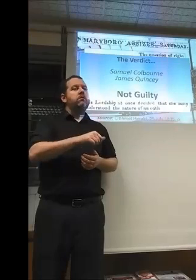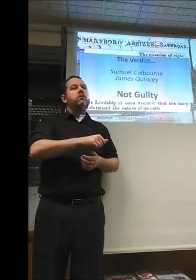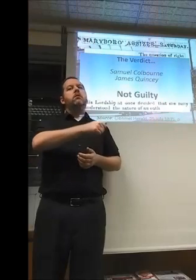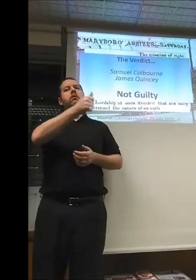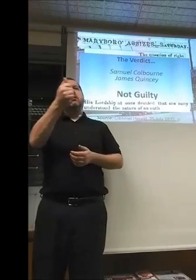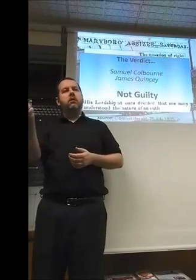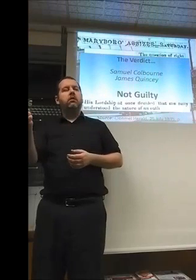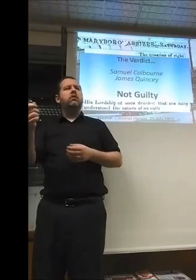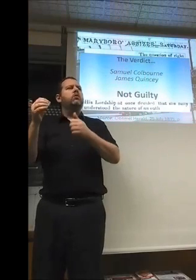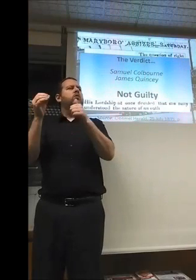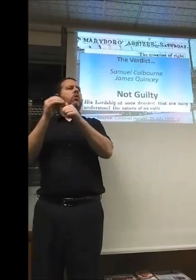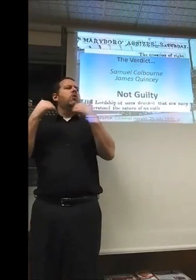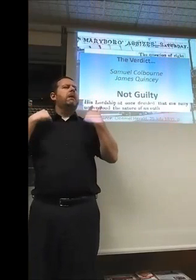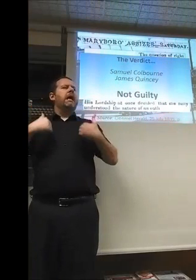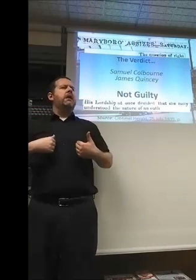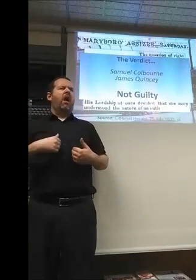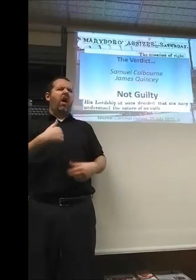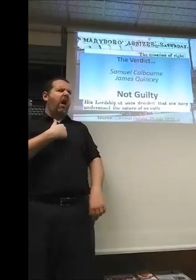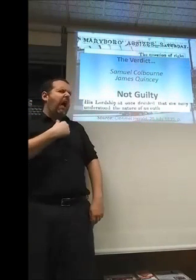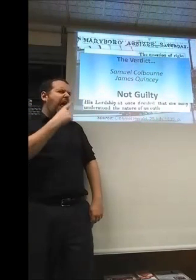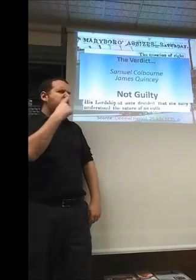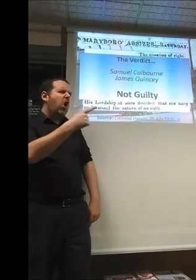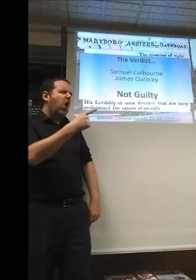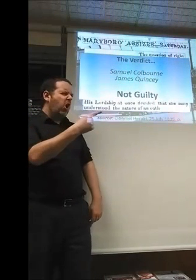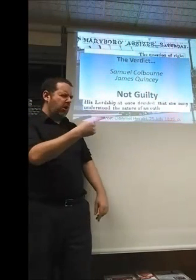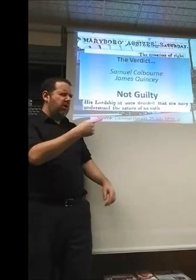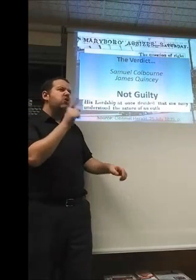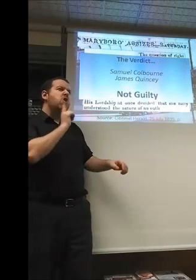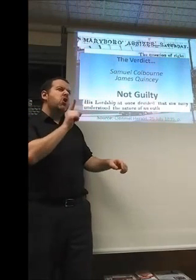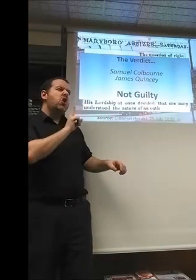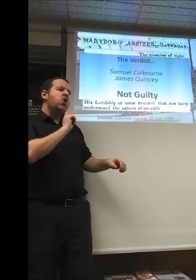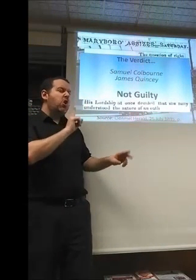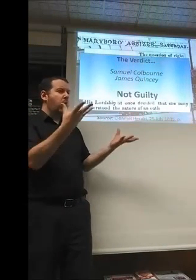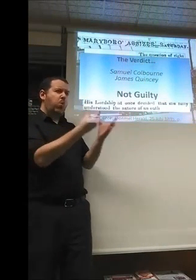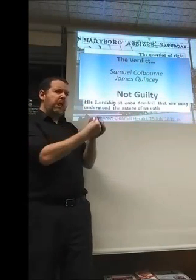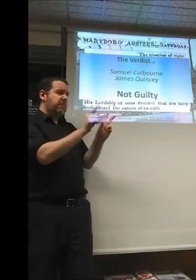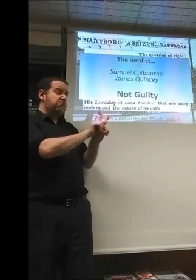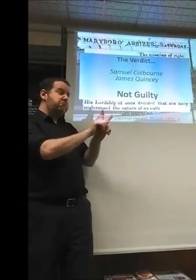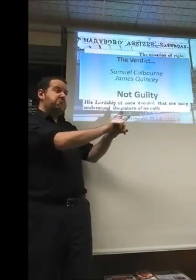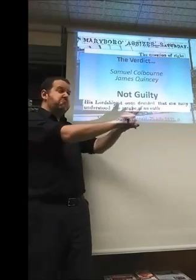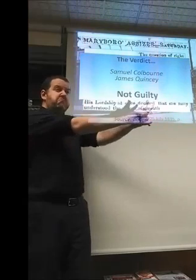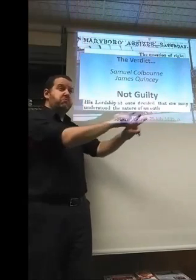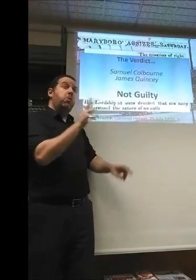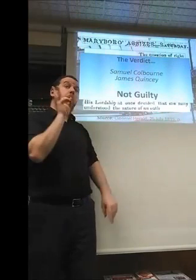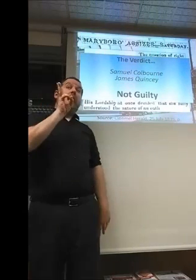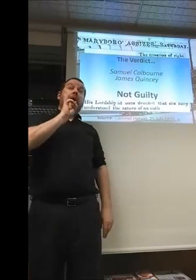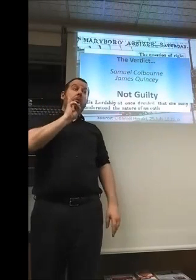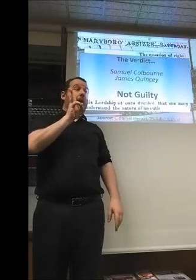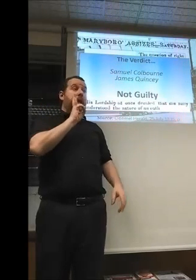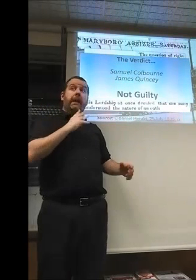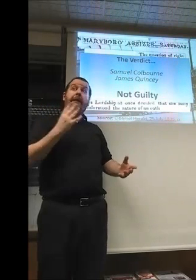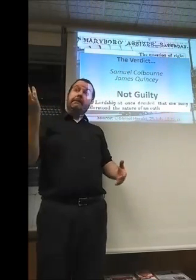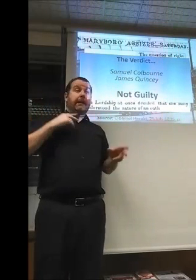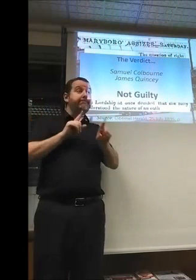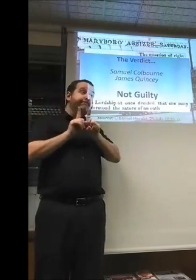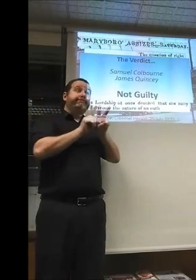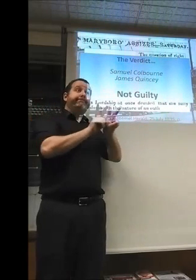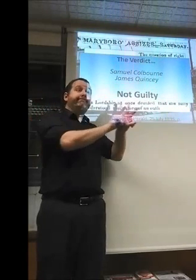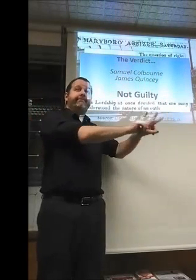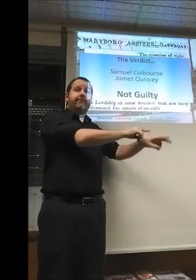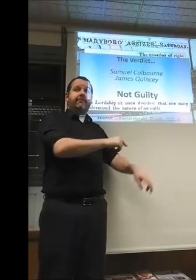but the spelling could vary quite a bit back then.